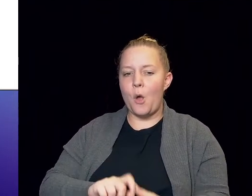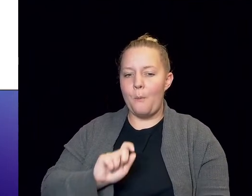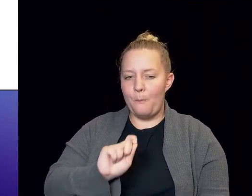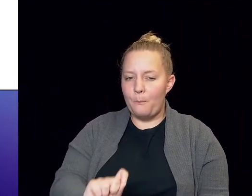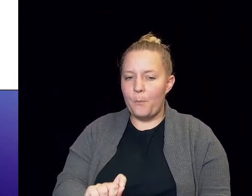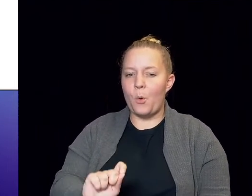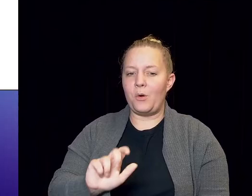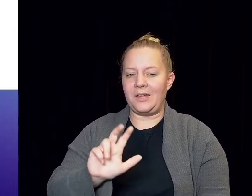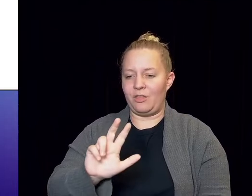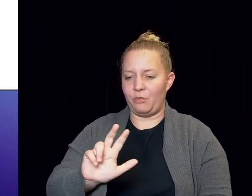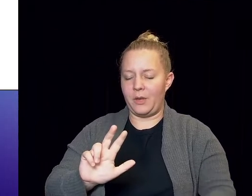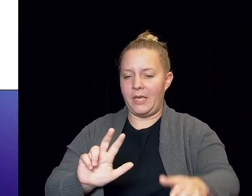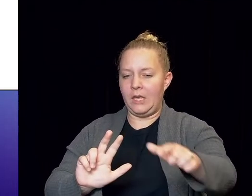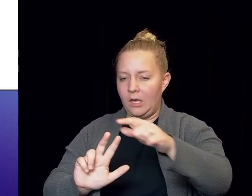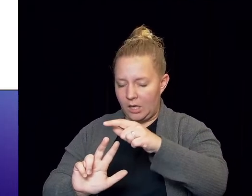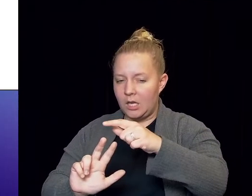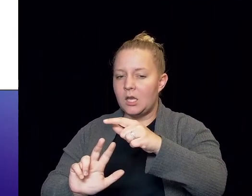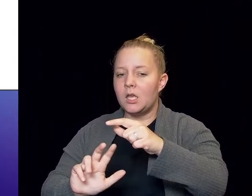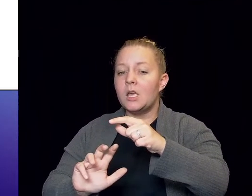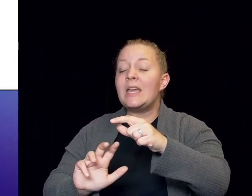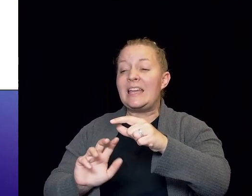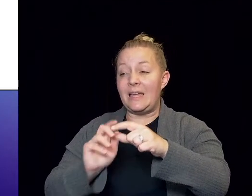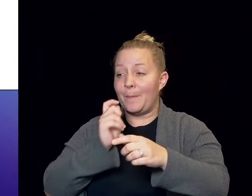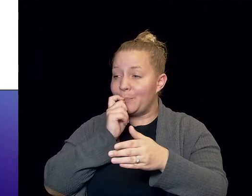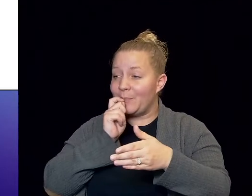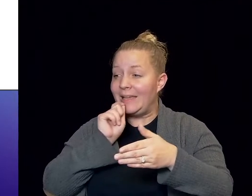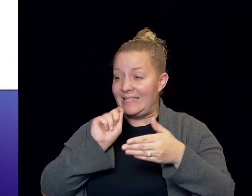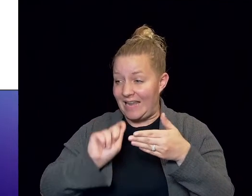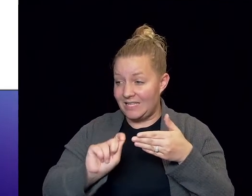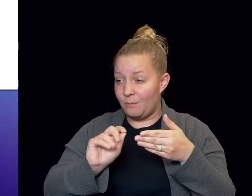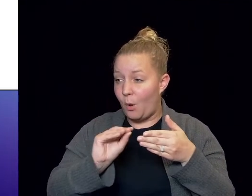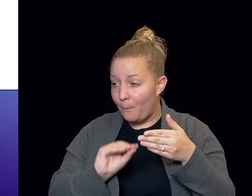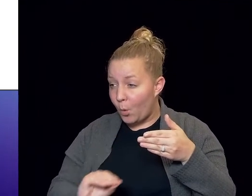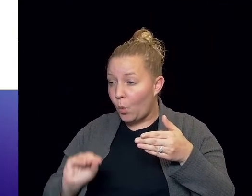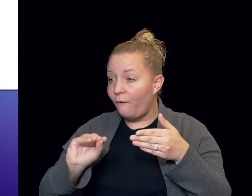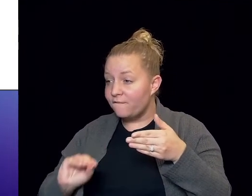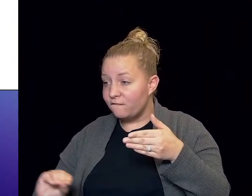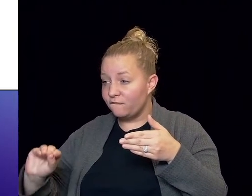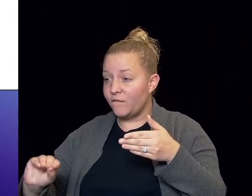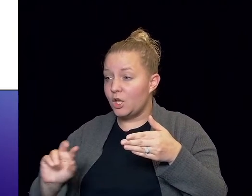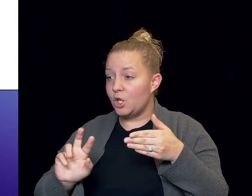two places to the right. Which remember, if this is repeating, this is like this 3 goes on and